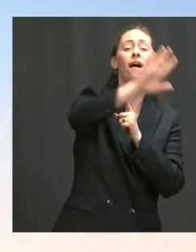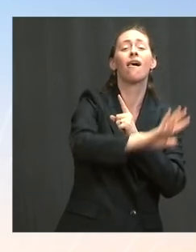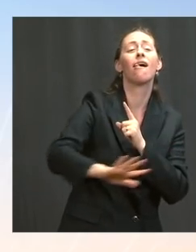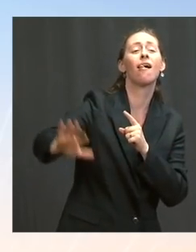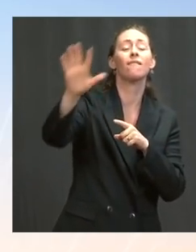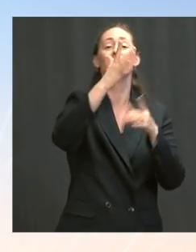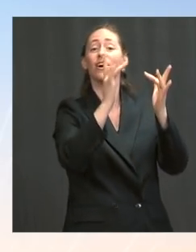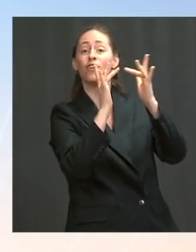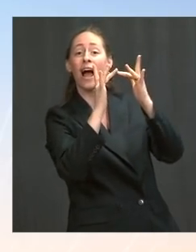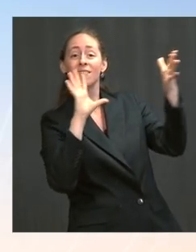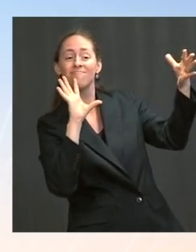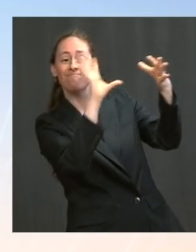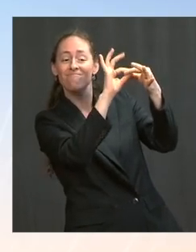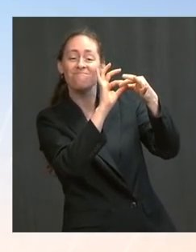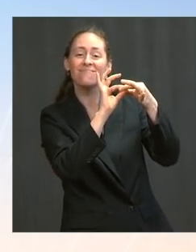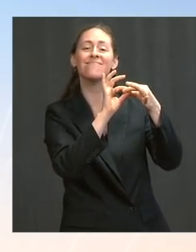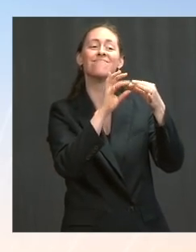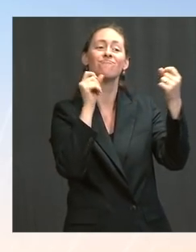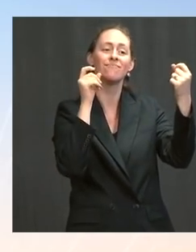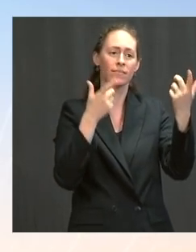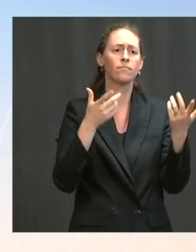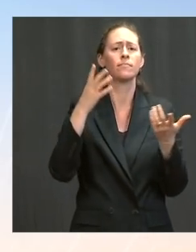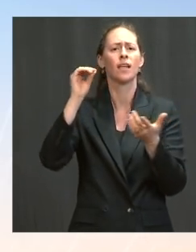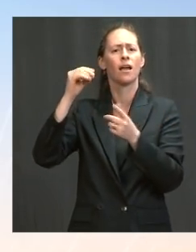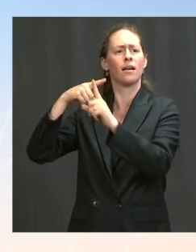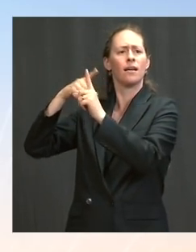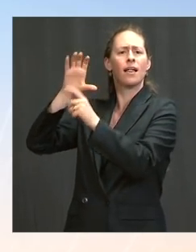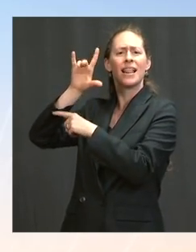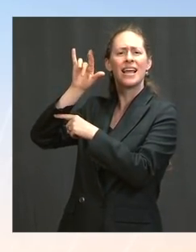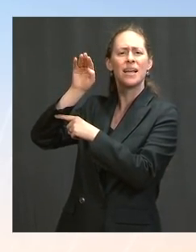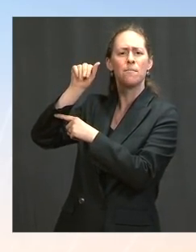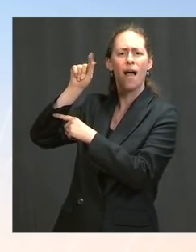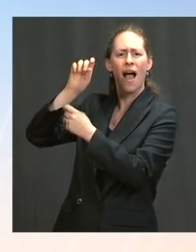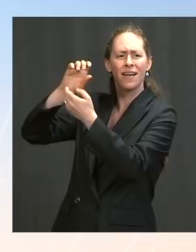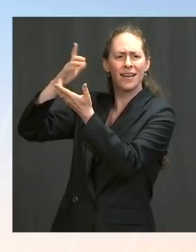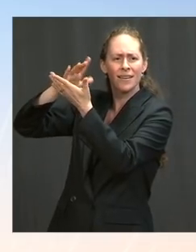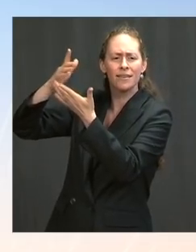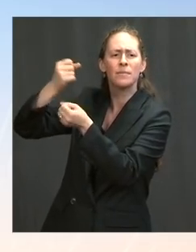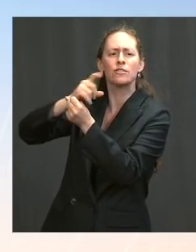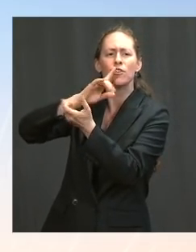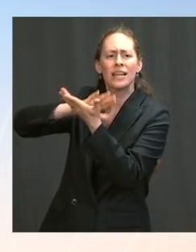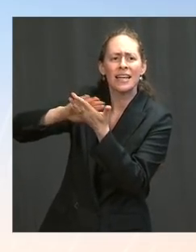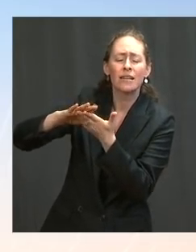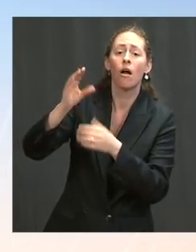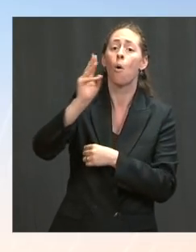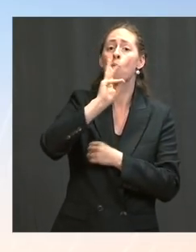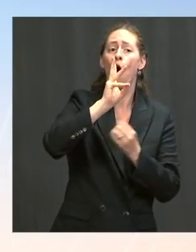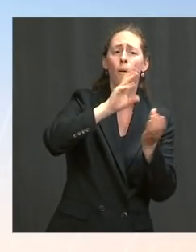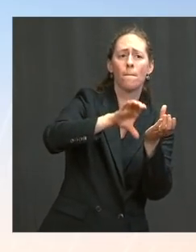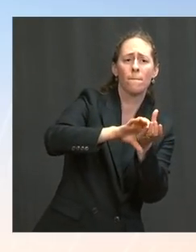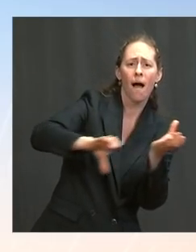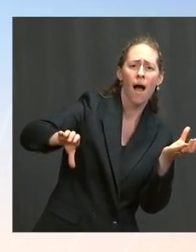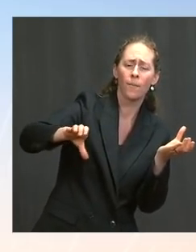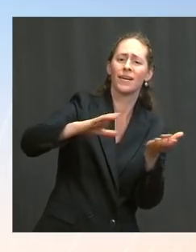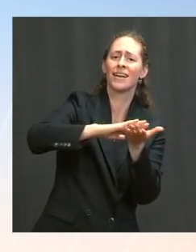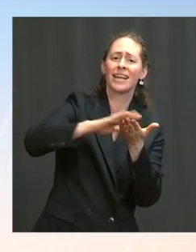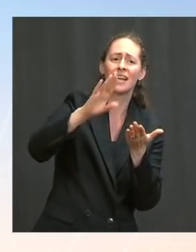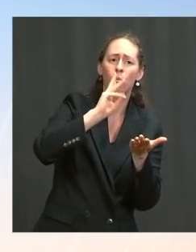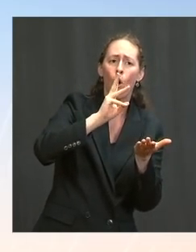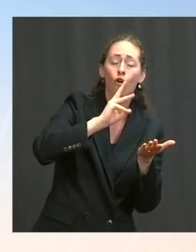and clean energy leadership; eliminate all lead drinking water pipes for the biggest investment in clean drinking water in our history; and make the biggest investment in rail